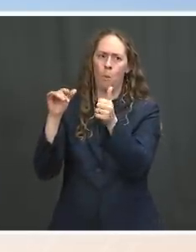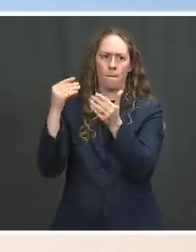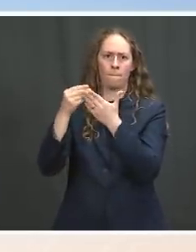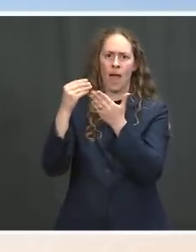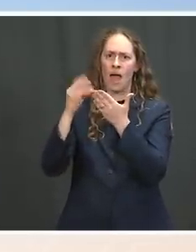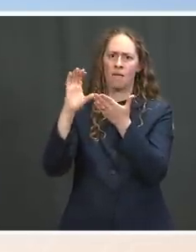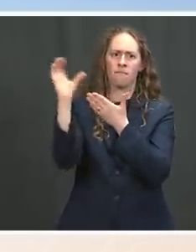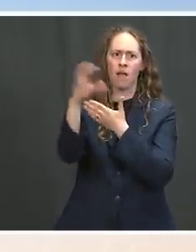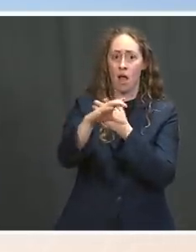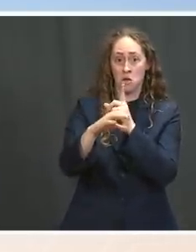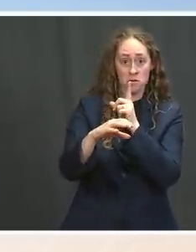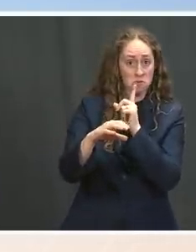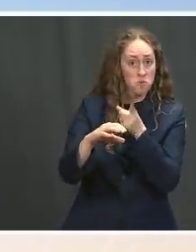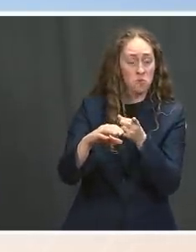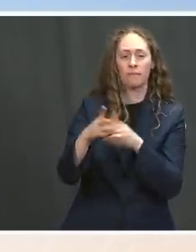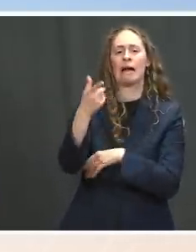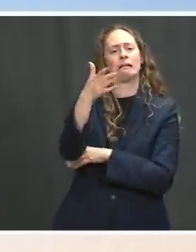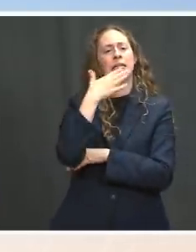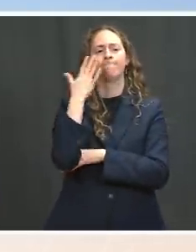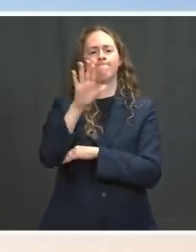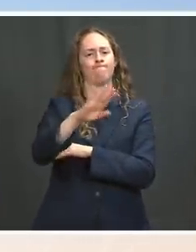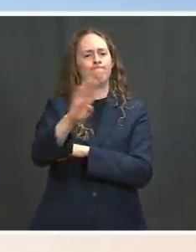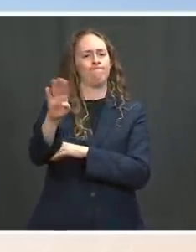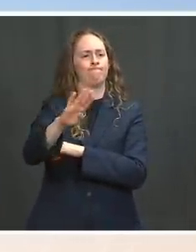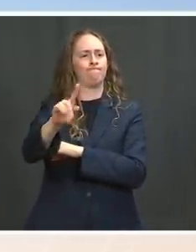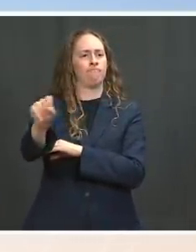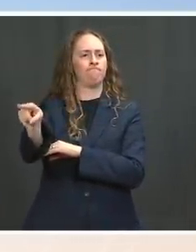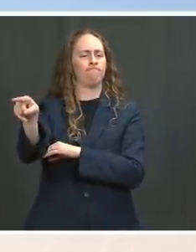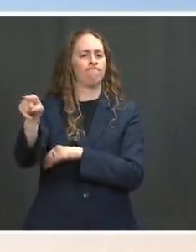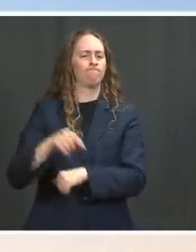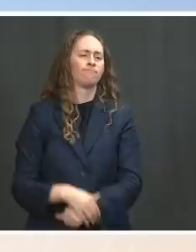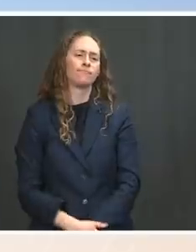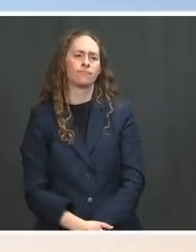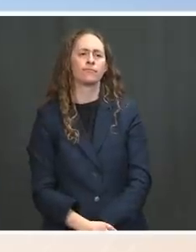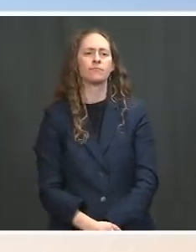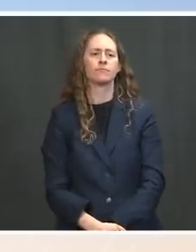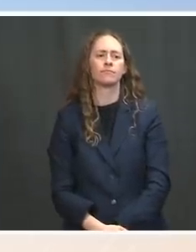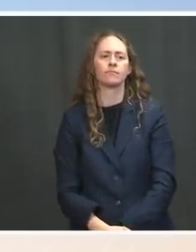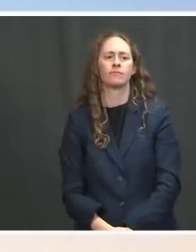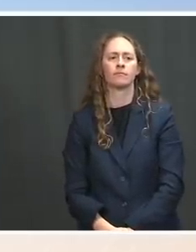The Press: Do you believe that the public and the government have a right to know when a major national security asset,